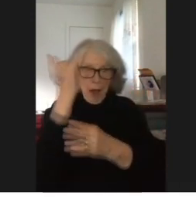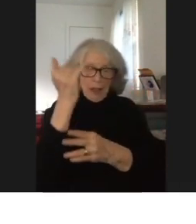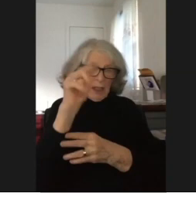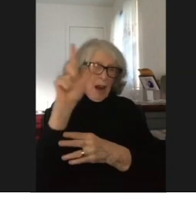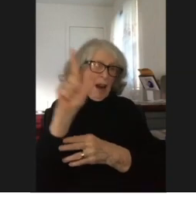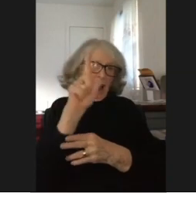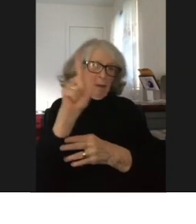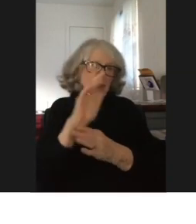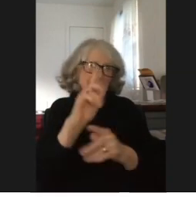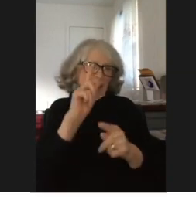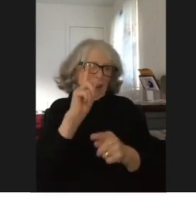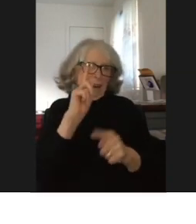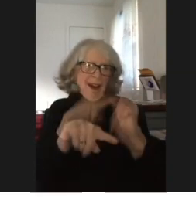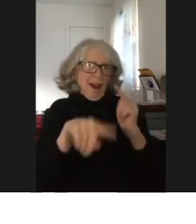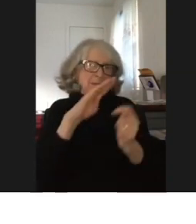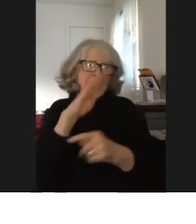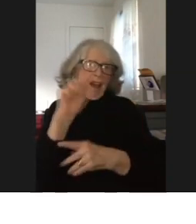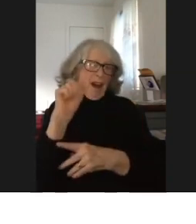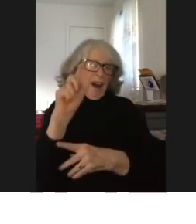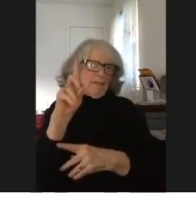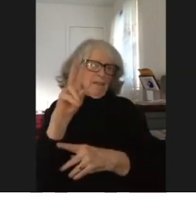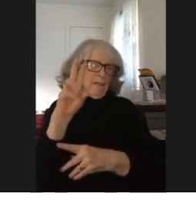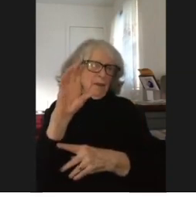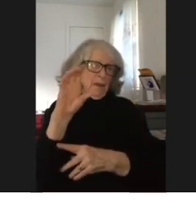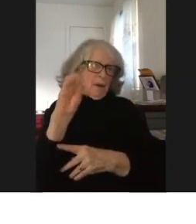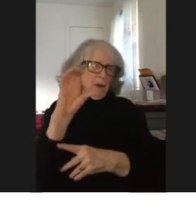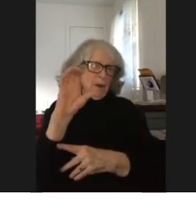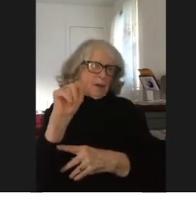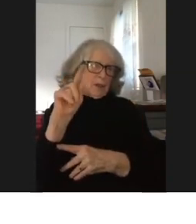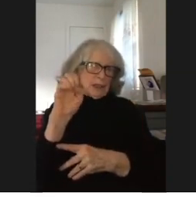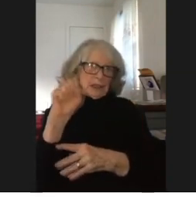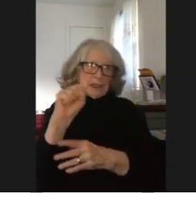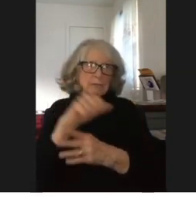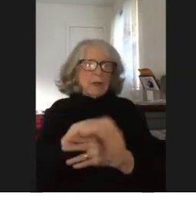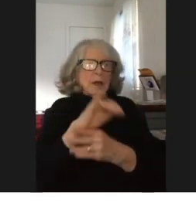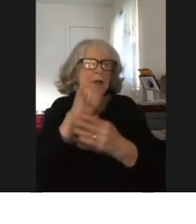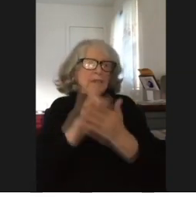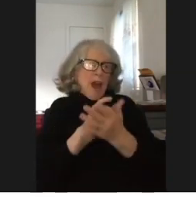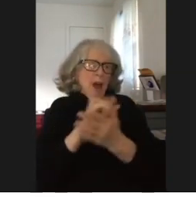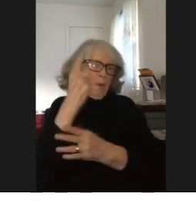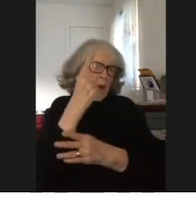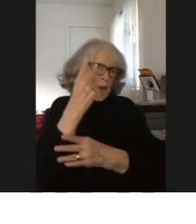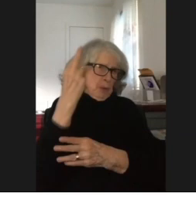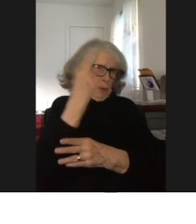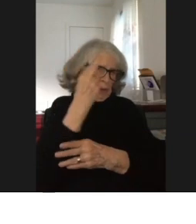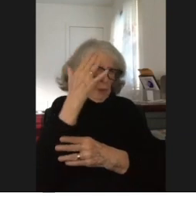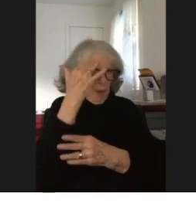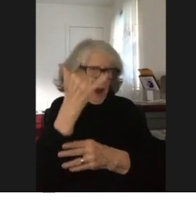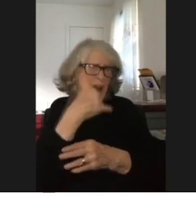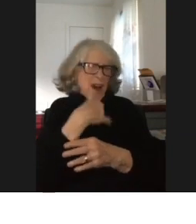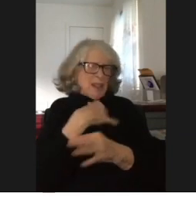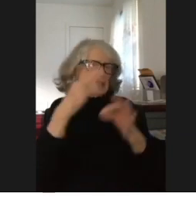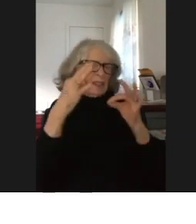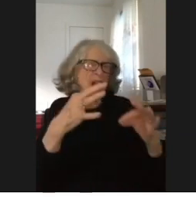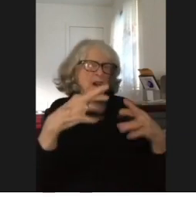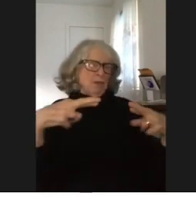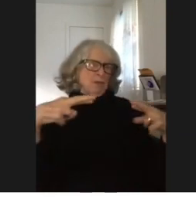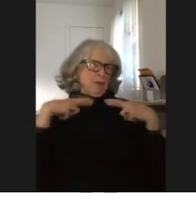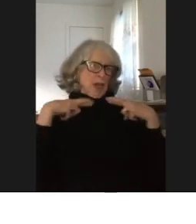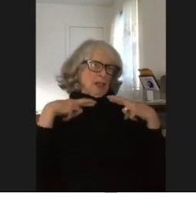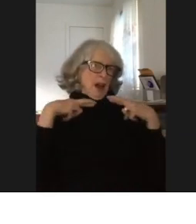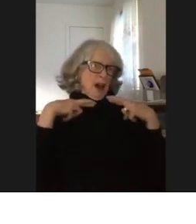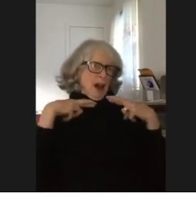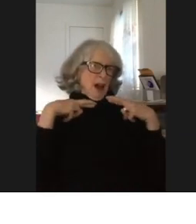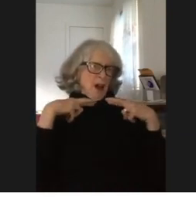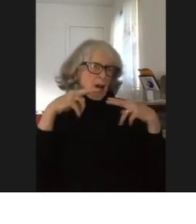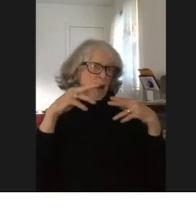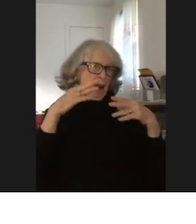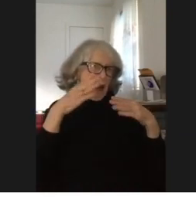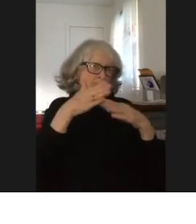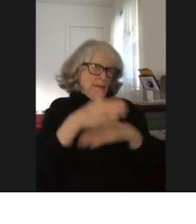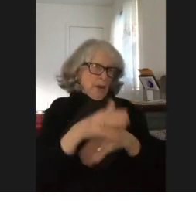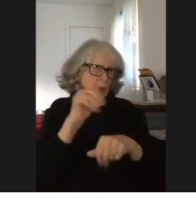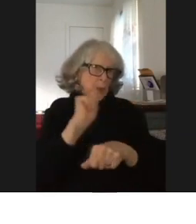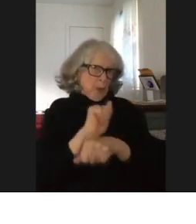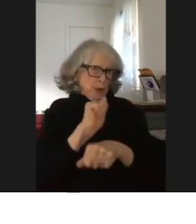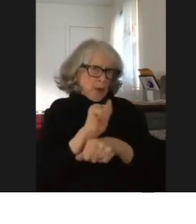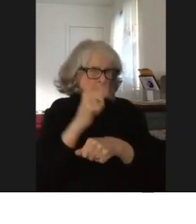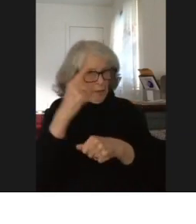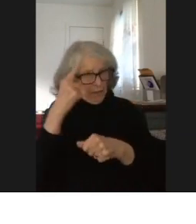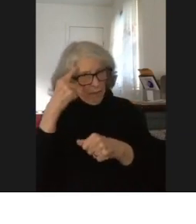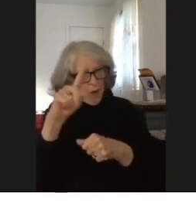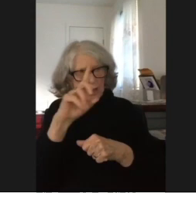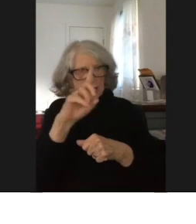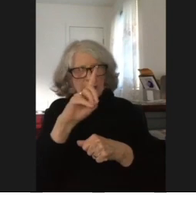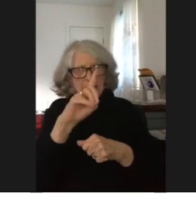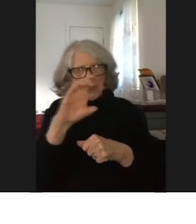So, Friends of Libraries, we are advocates and that is one reason I decided to retire